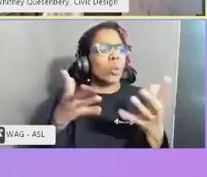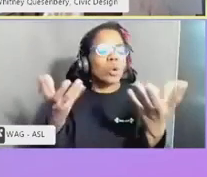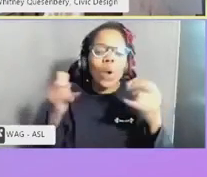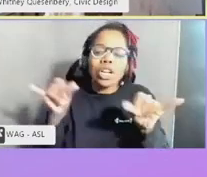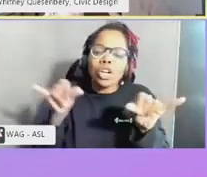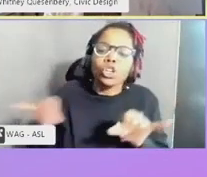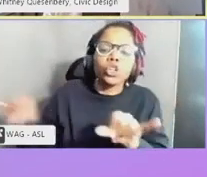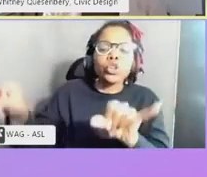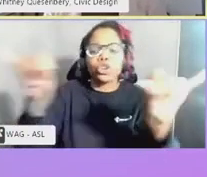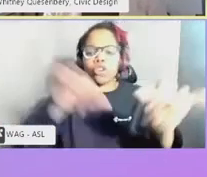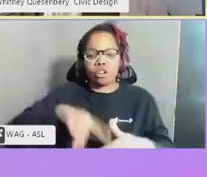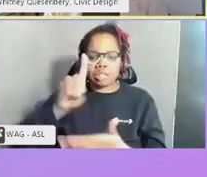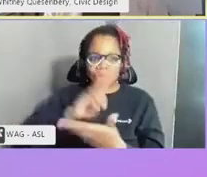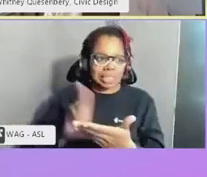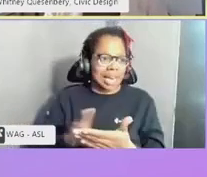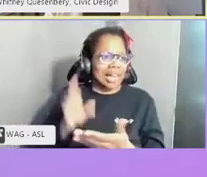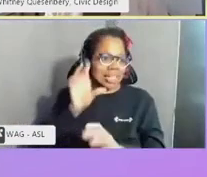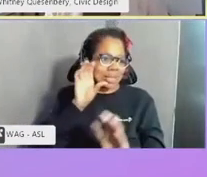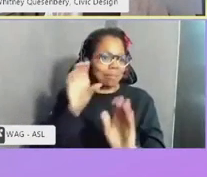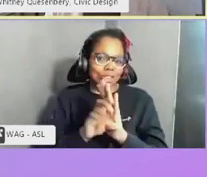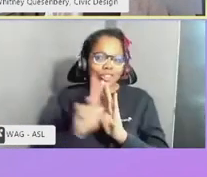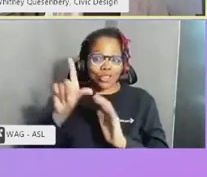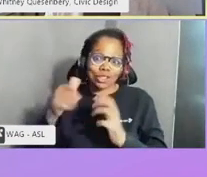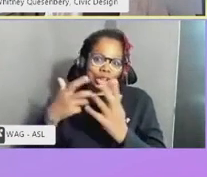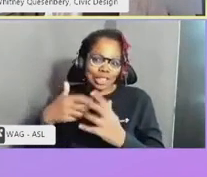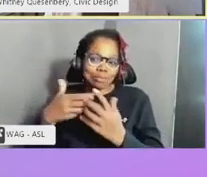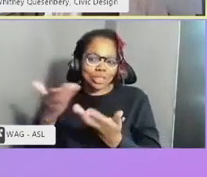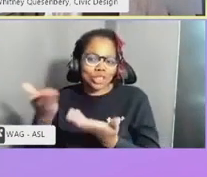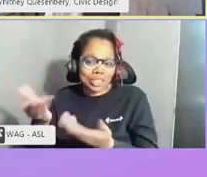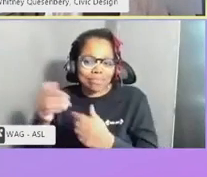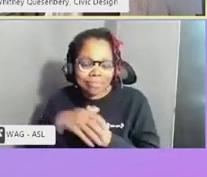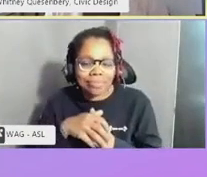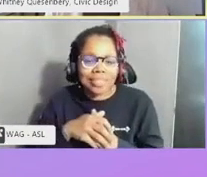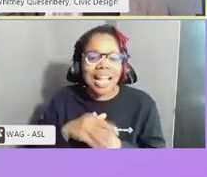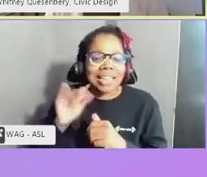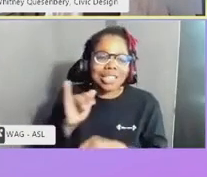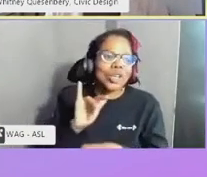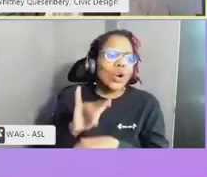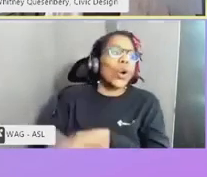machine and the non accessible machine side by which is great, but what we really want